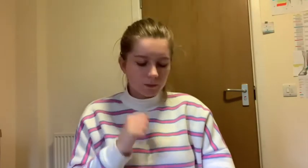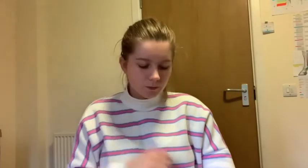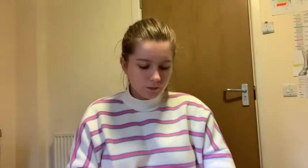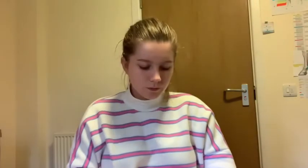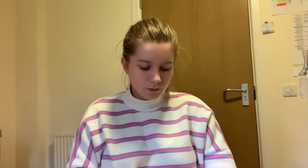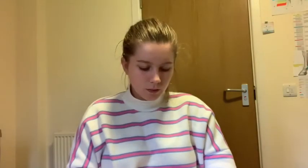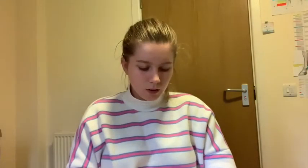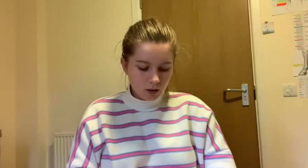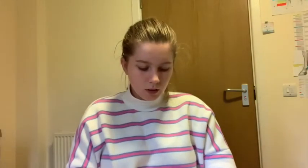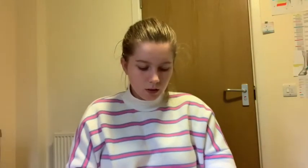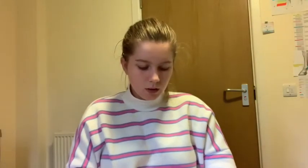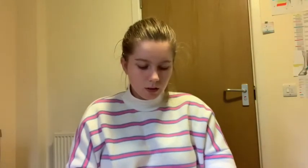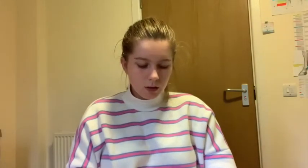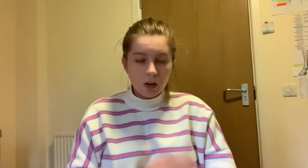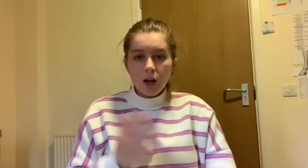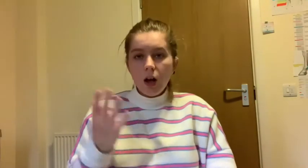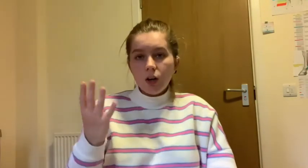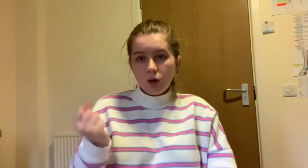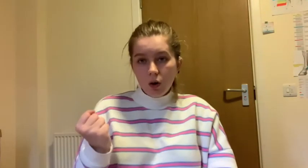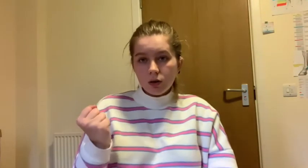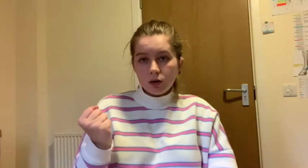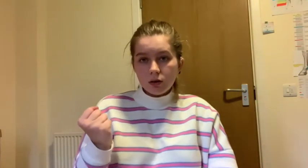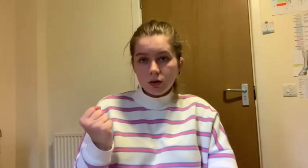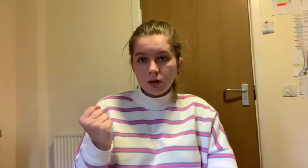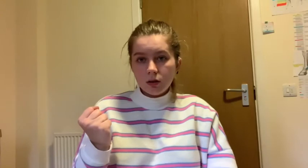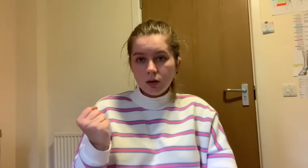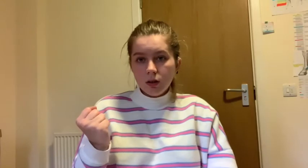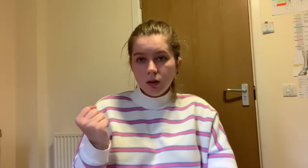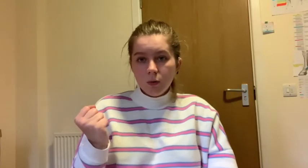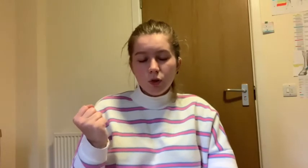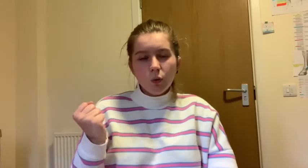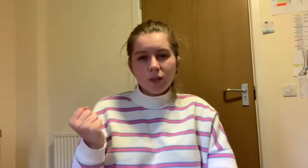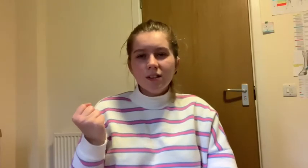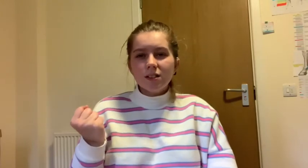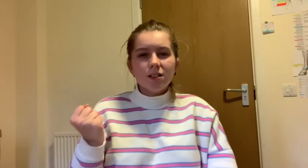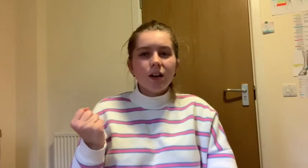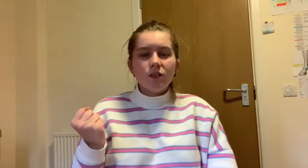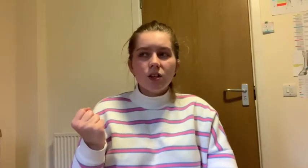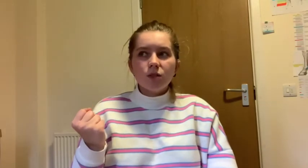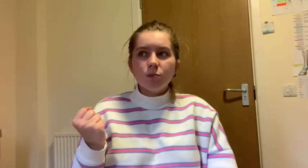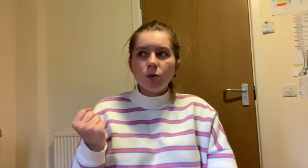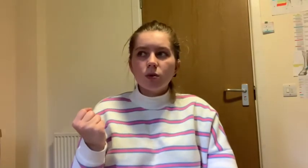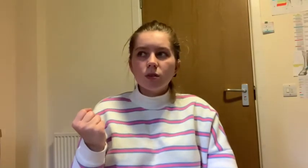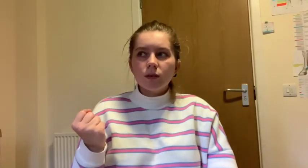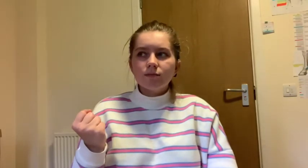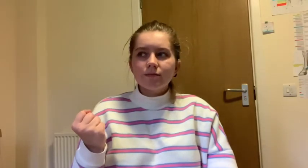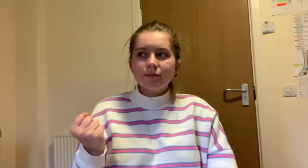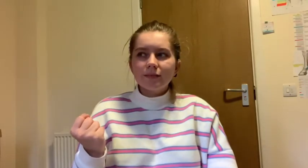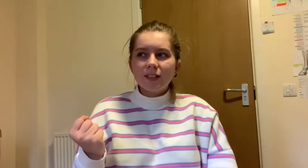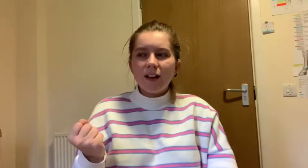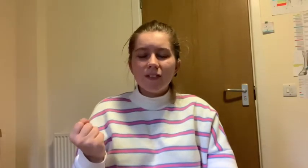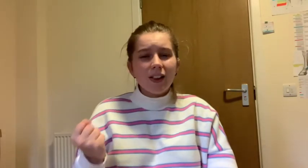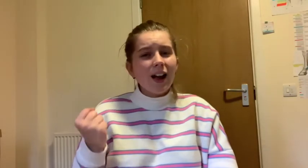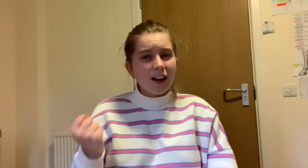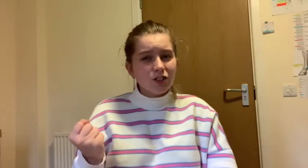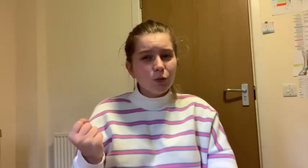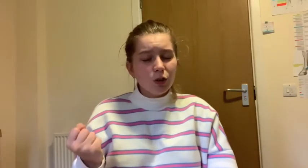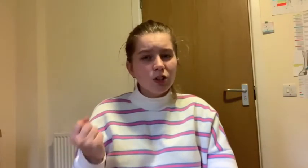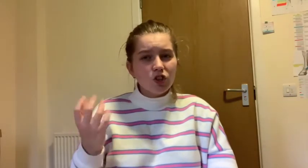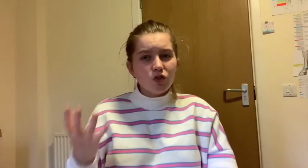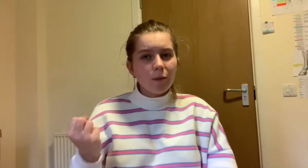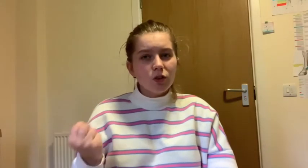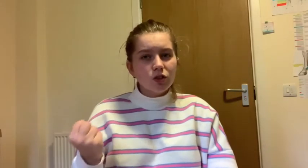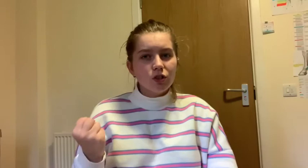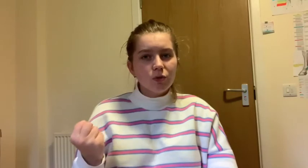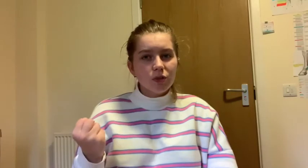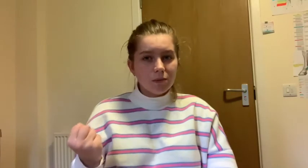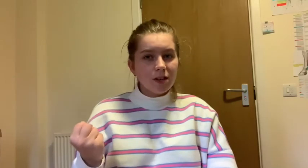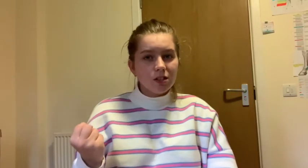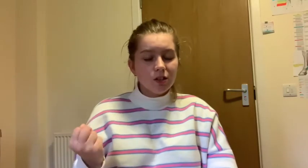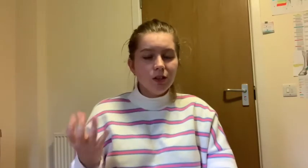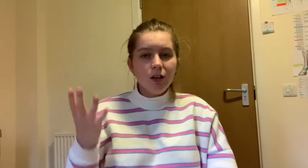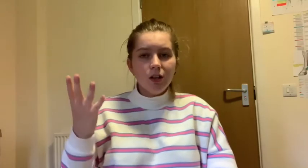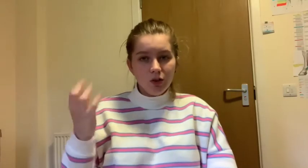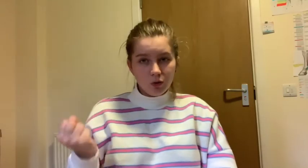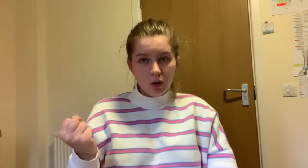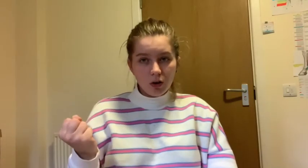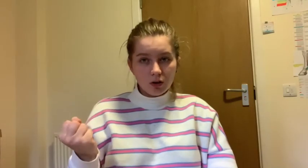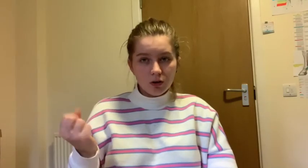"Got" we don't tend to sign this but I felt like I had to because you're grabbing this medicine. So "got"